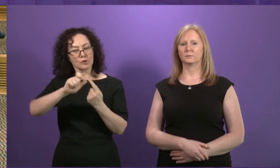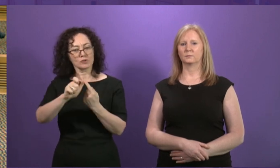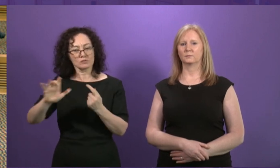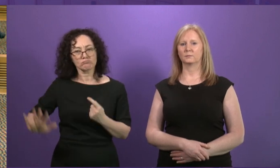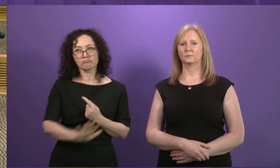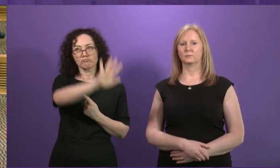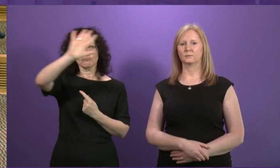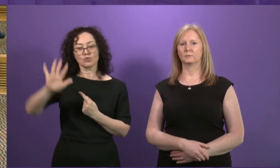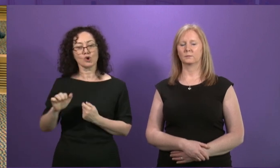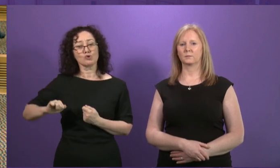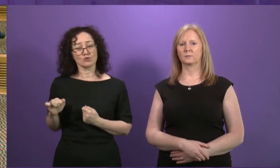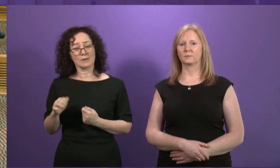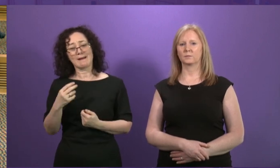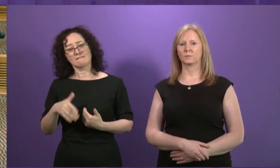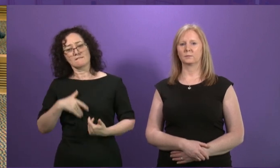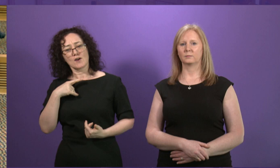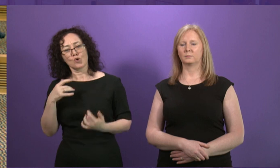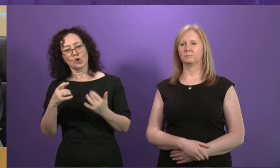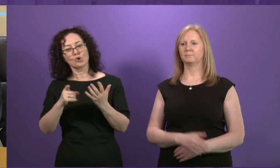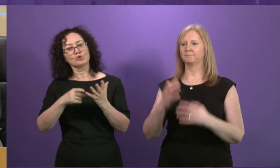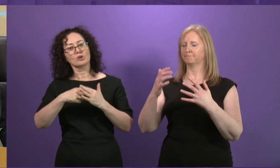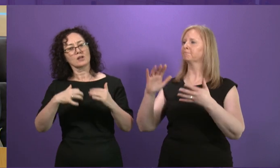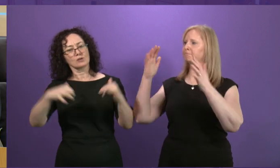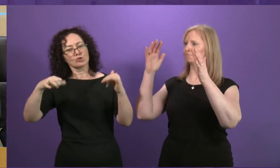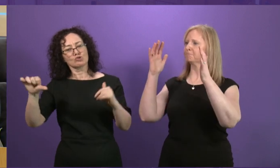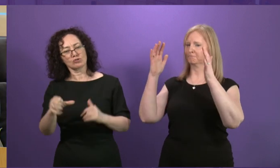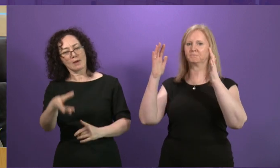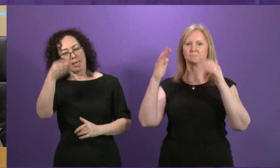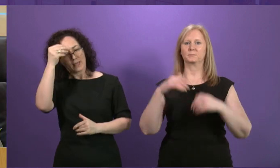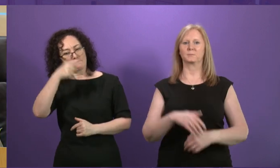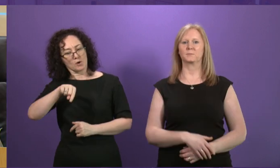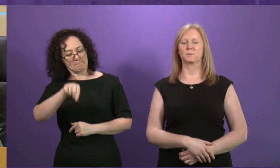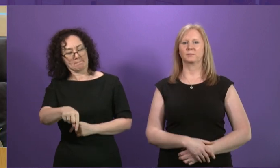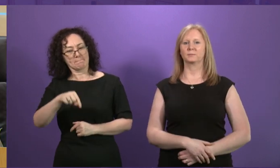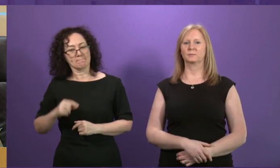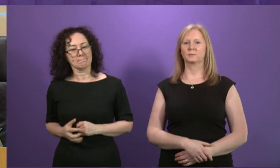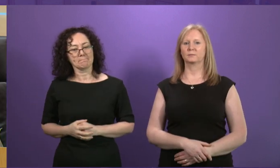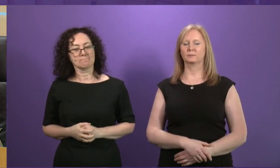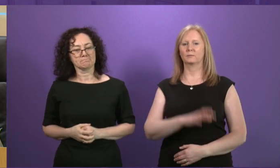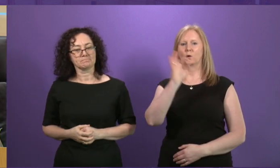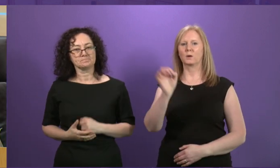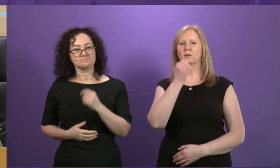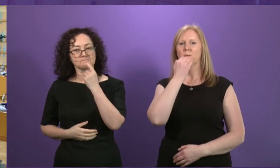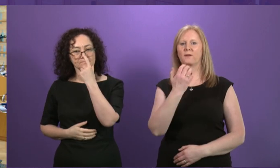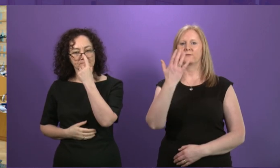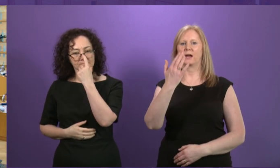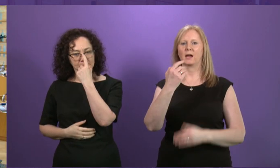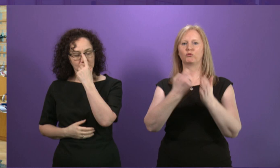and the UK Government could learn lots of lessons from us. Rachael Hamilton (Ettrick, Roxburgh and Berwickshire) (Con):